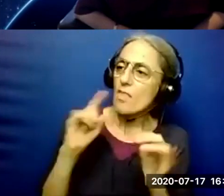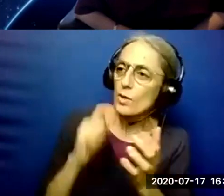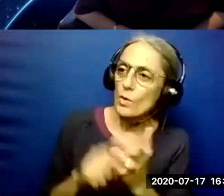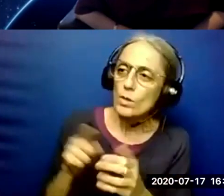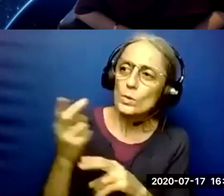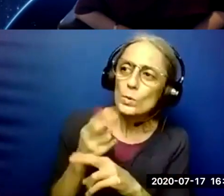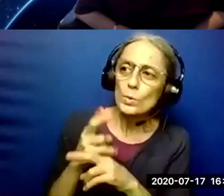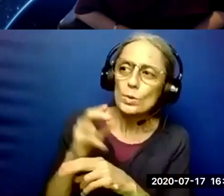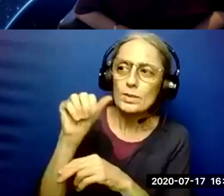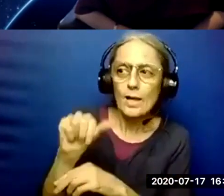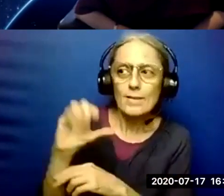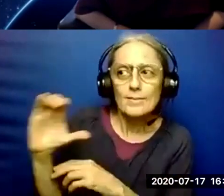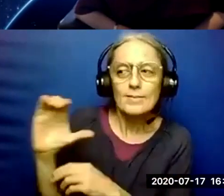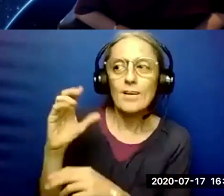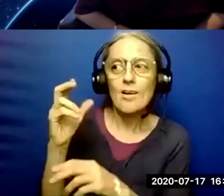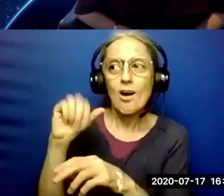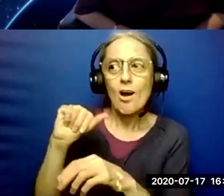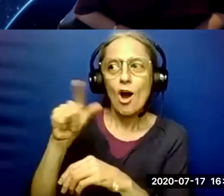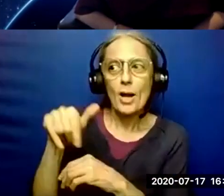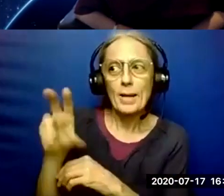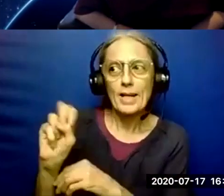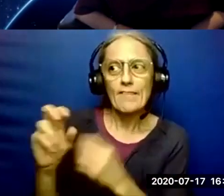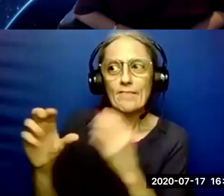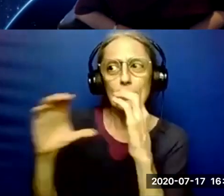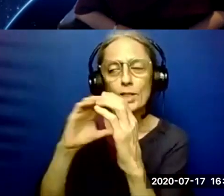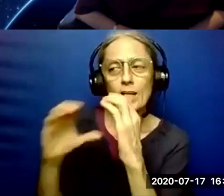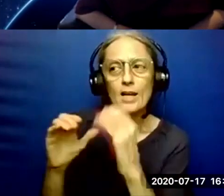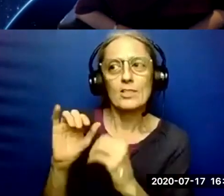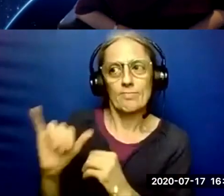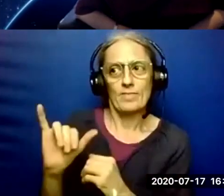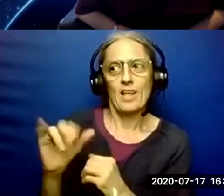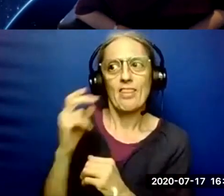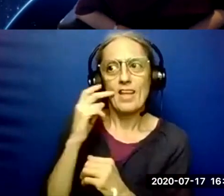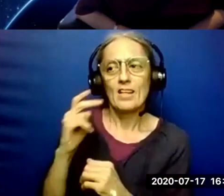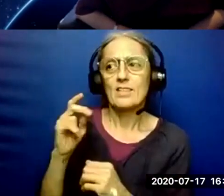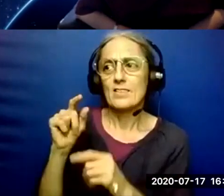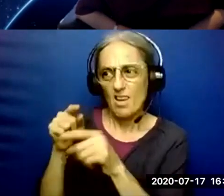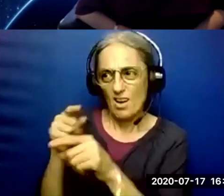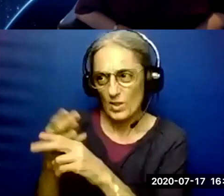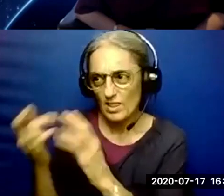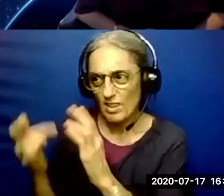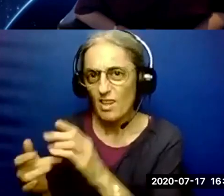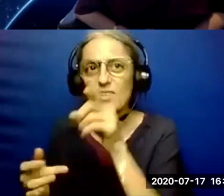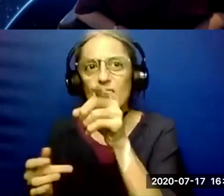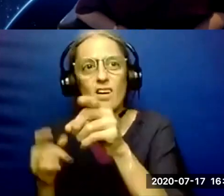different levels of sophistication of the technology, that also will